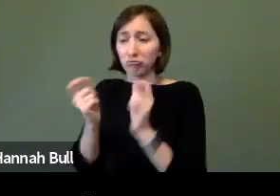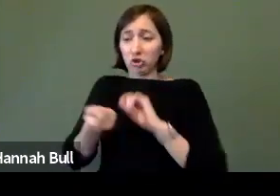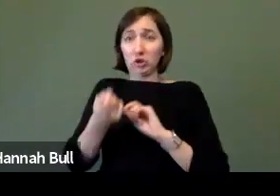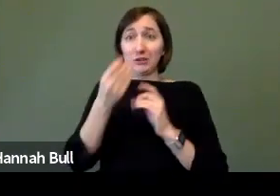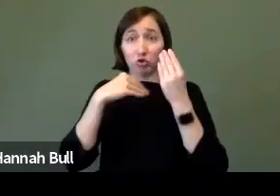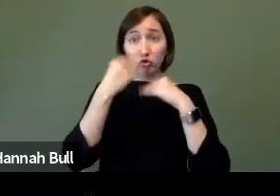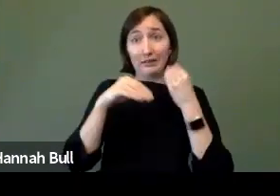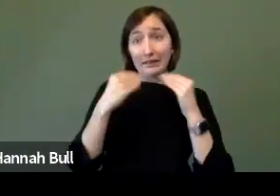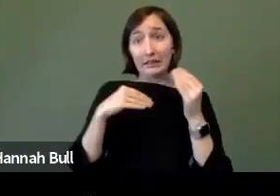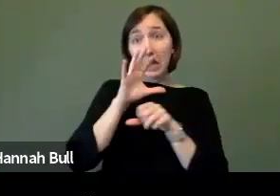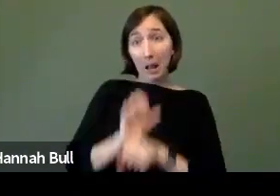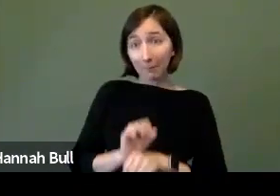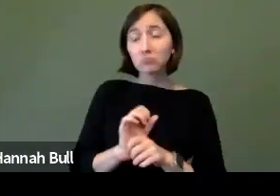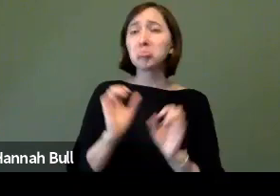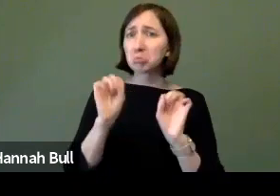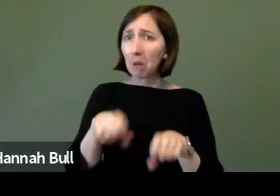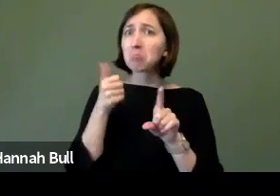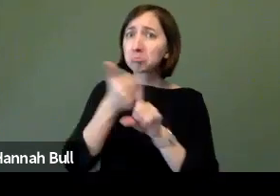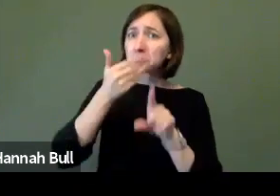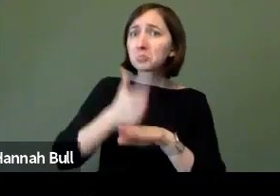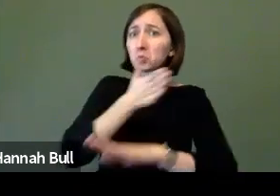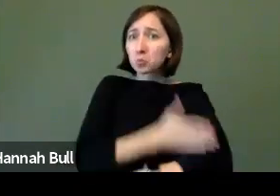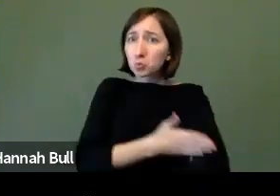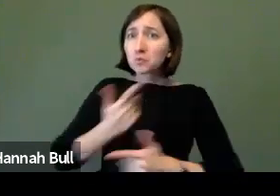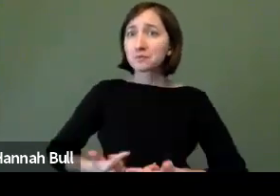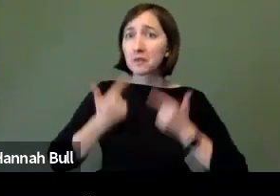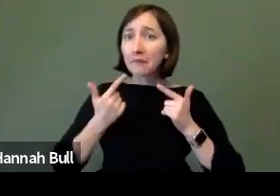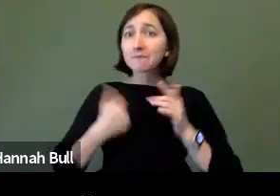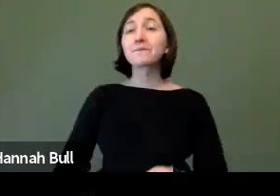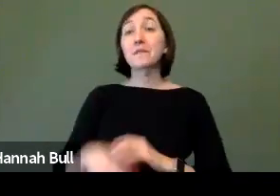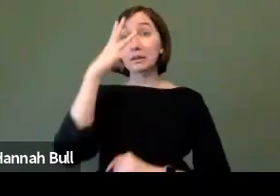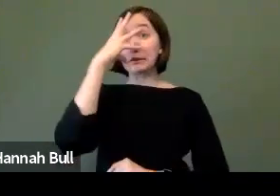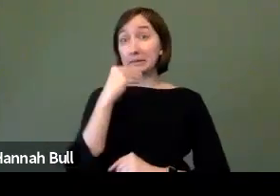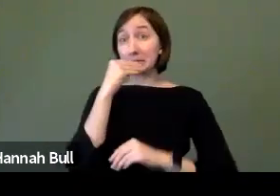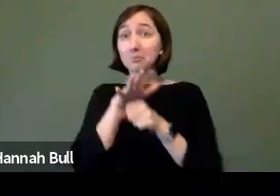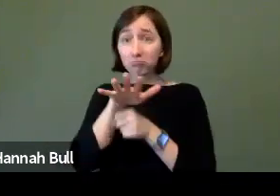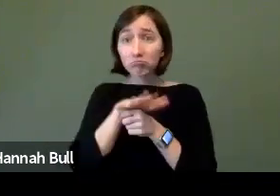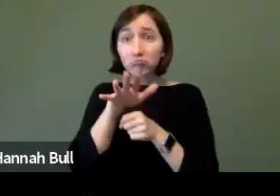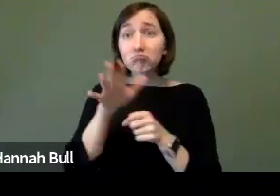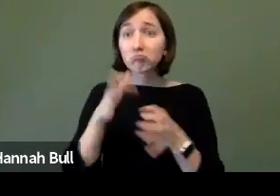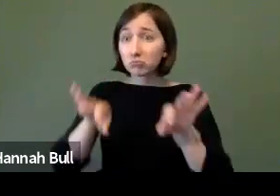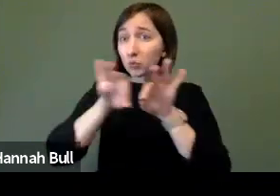And getting enough sleep. Making sure that you're going to bed at a reasonable time.